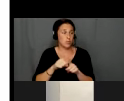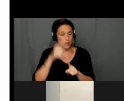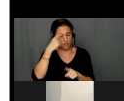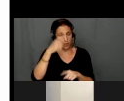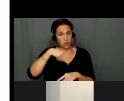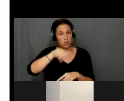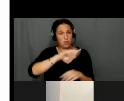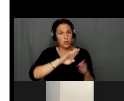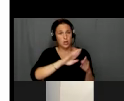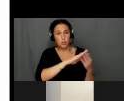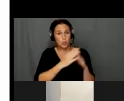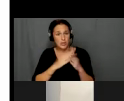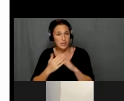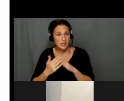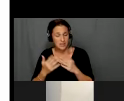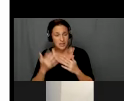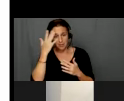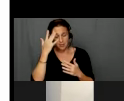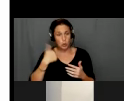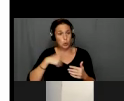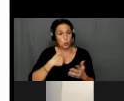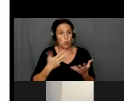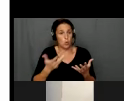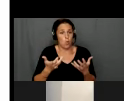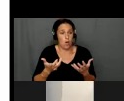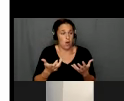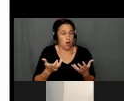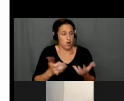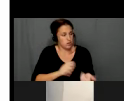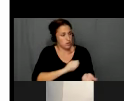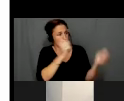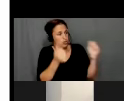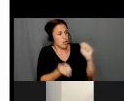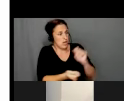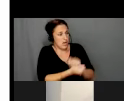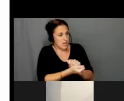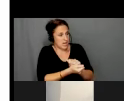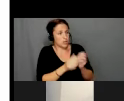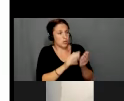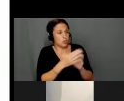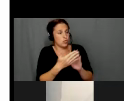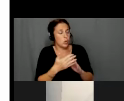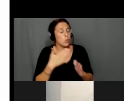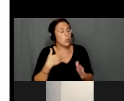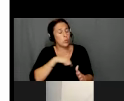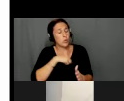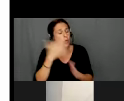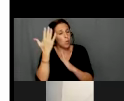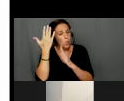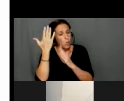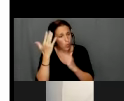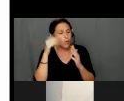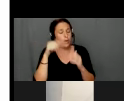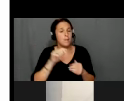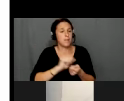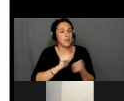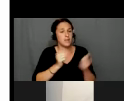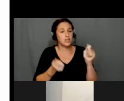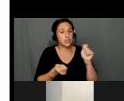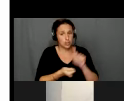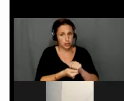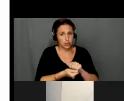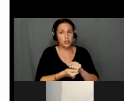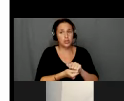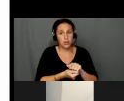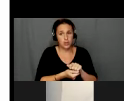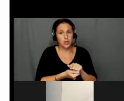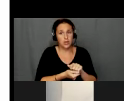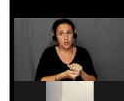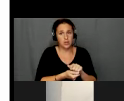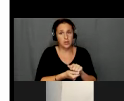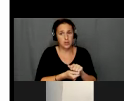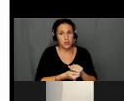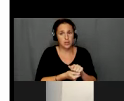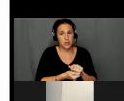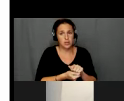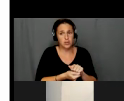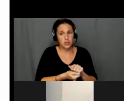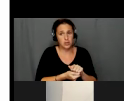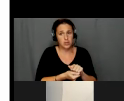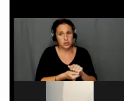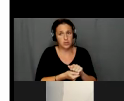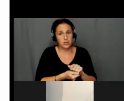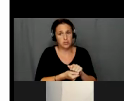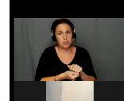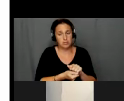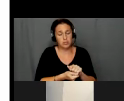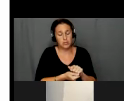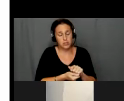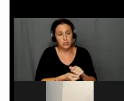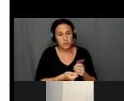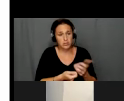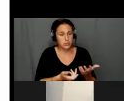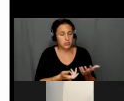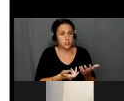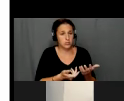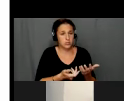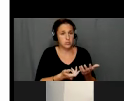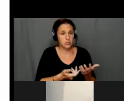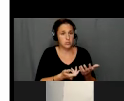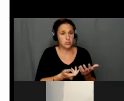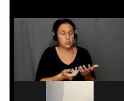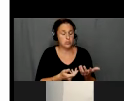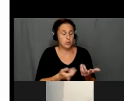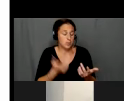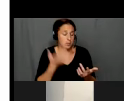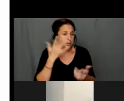we want to change and we hope that this change is so much needed so that we